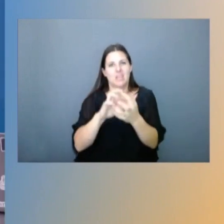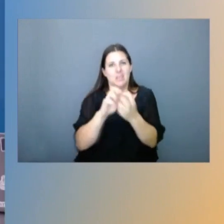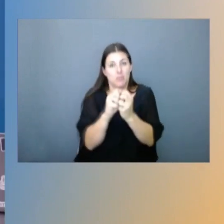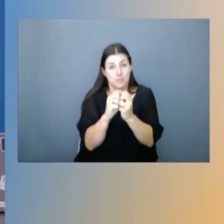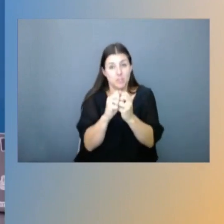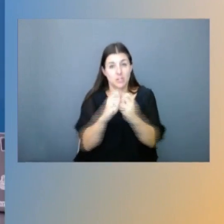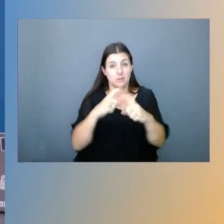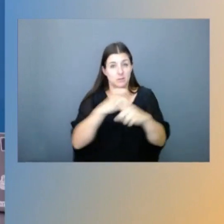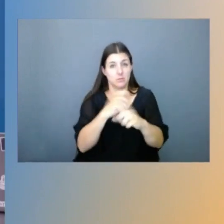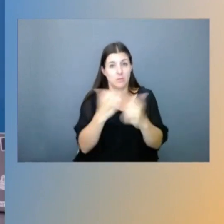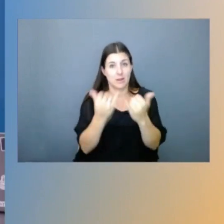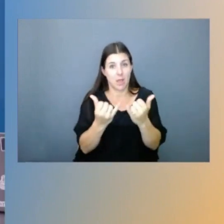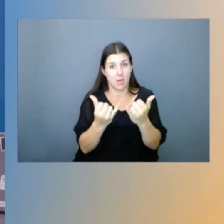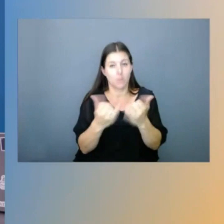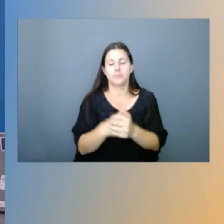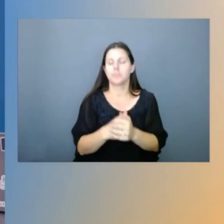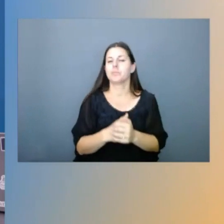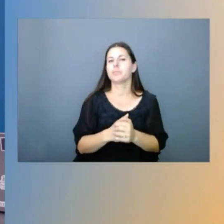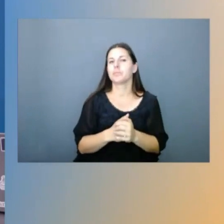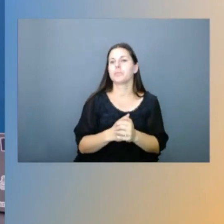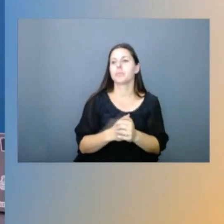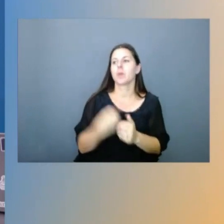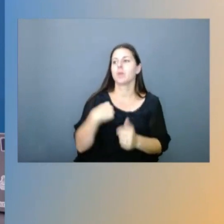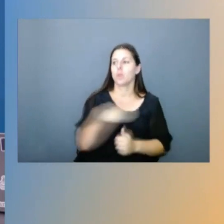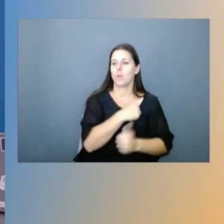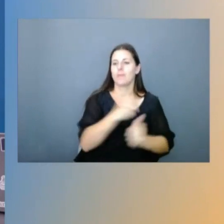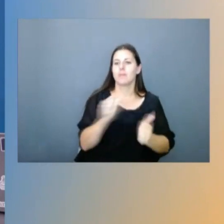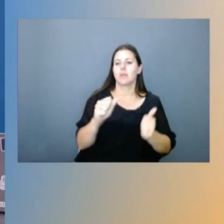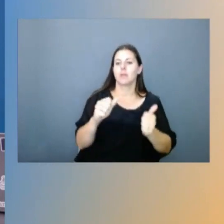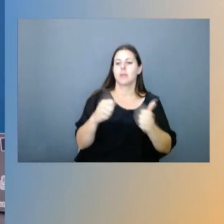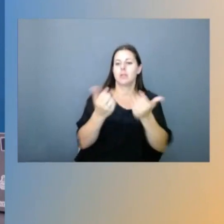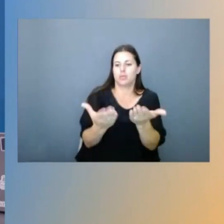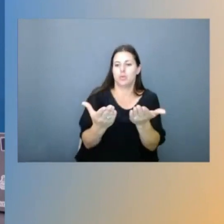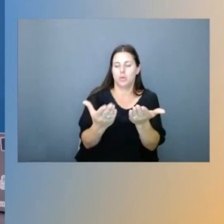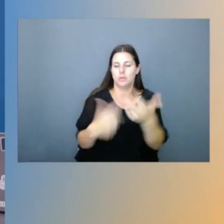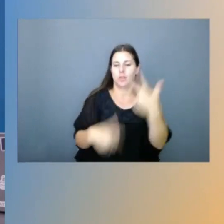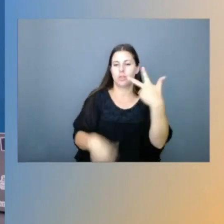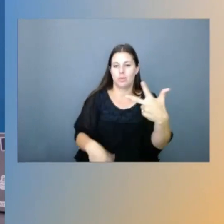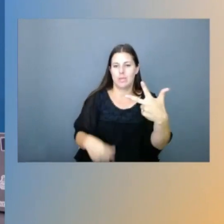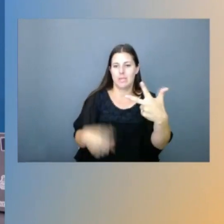We've introduced three generations in four years, right? - Four years.